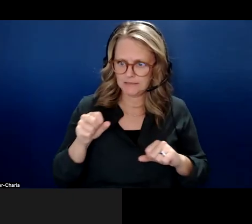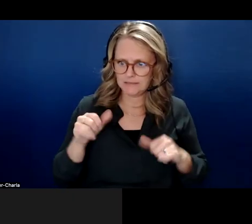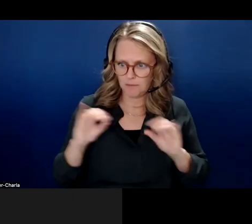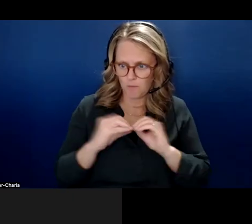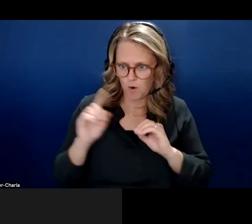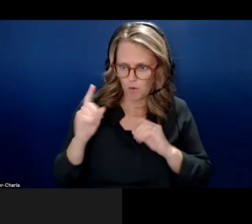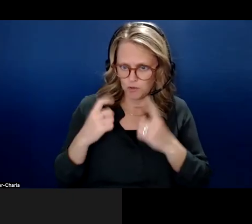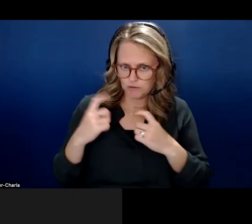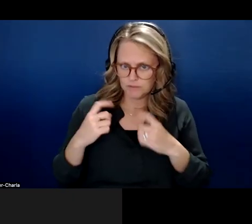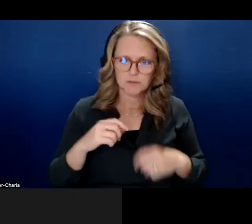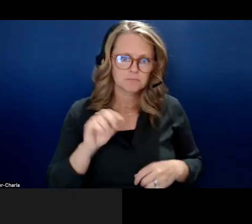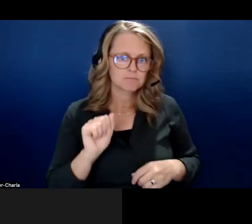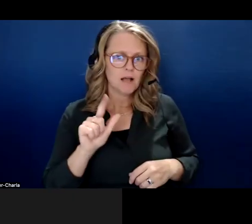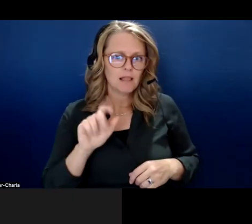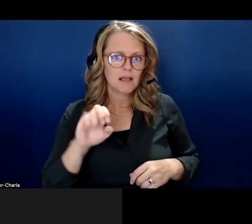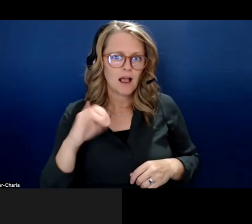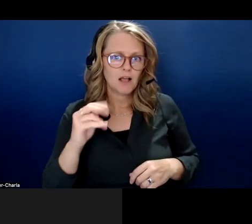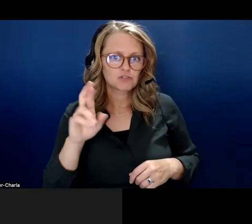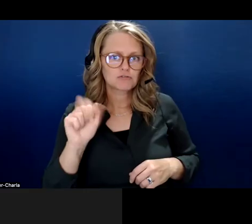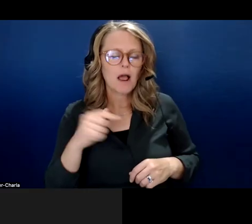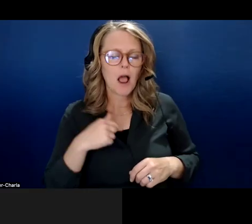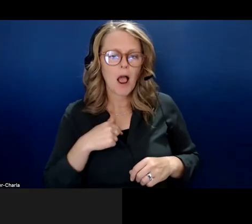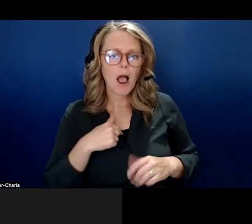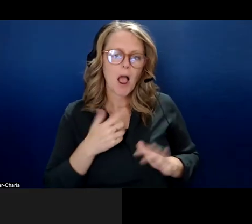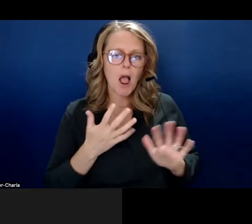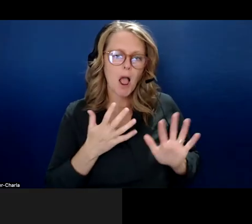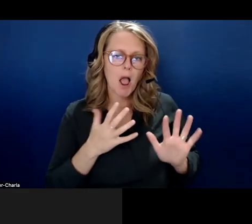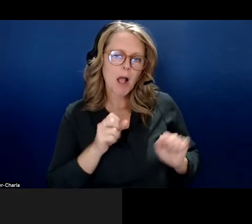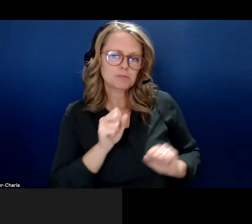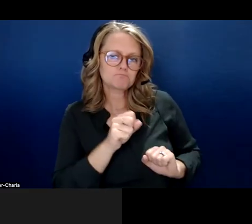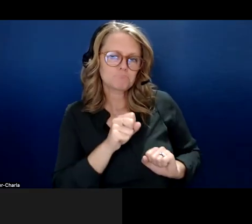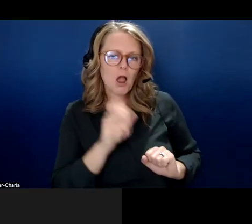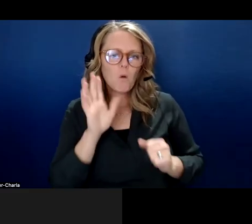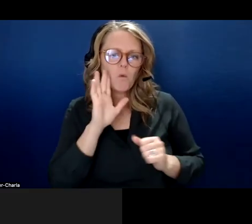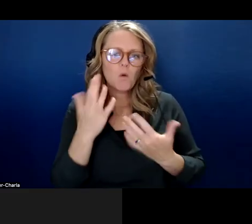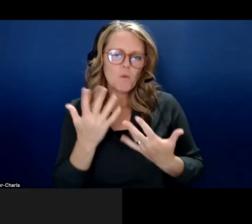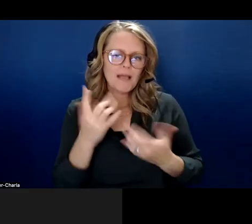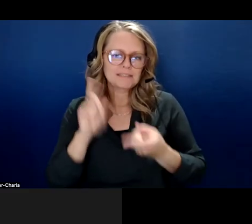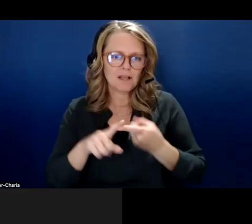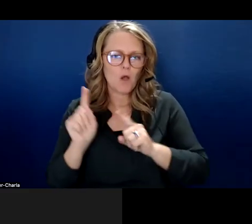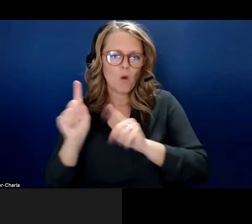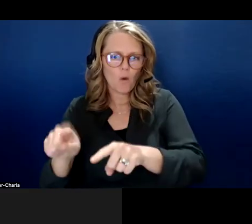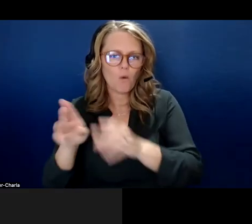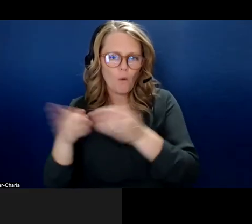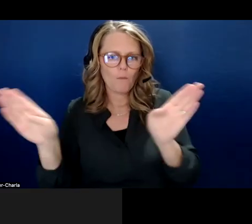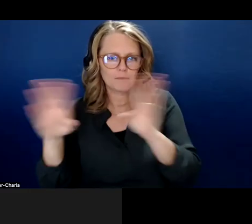I think so. I guess I'll wait until I can see all of the information at the open houses. Thank you. Okay.